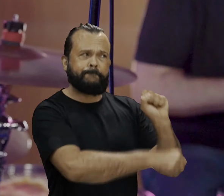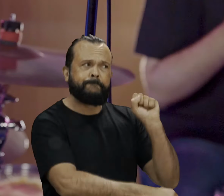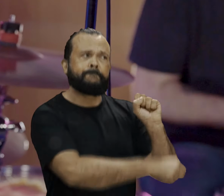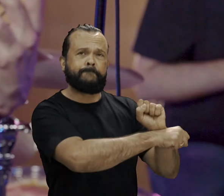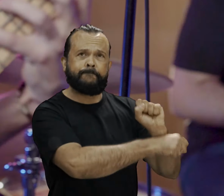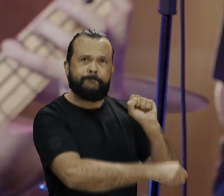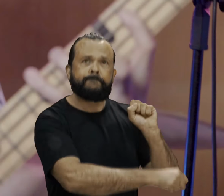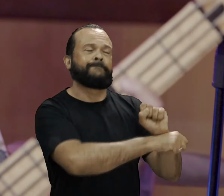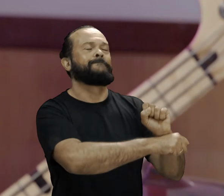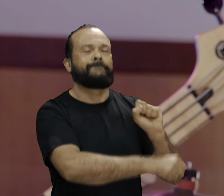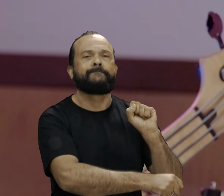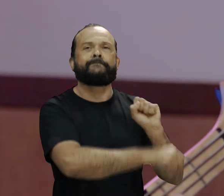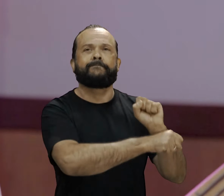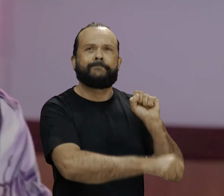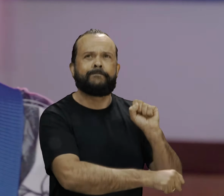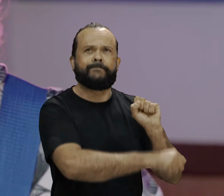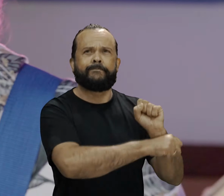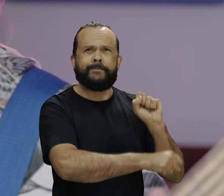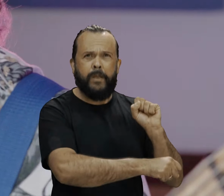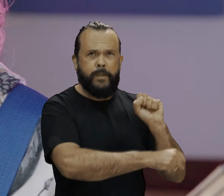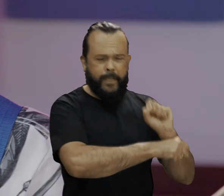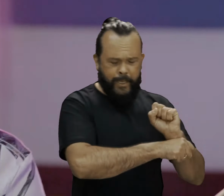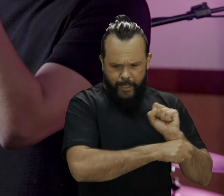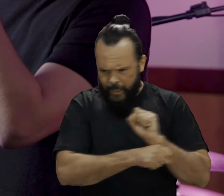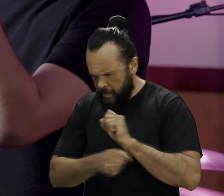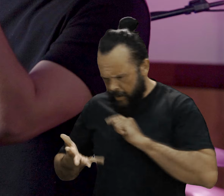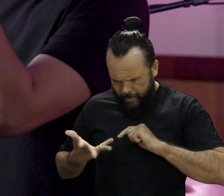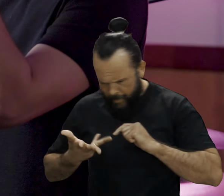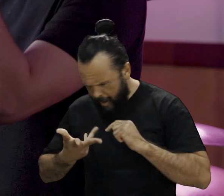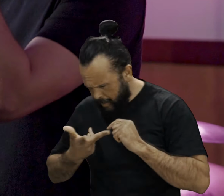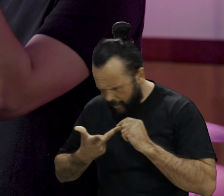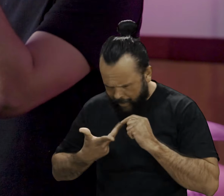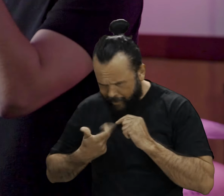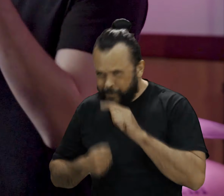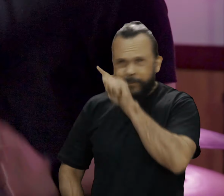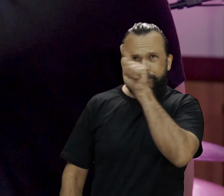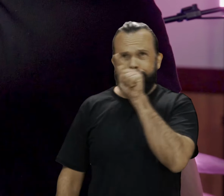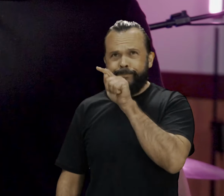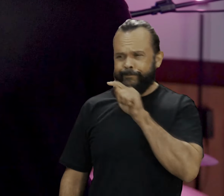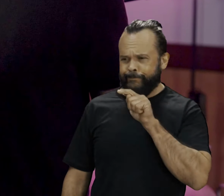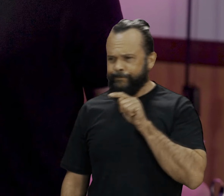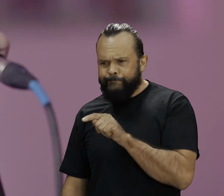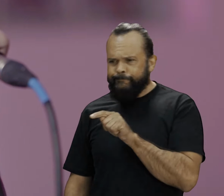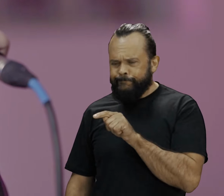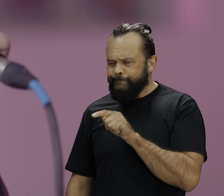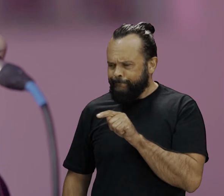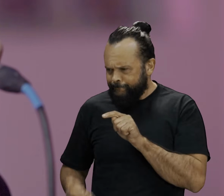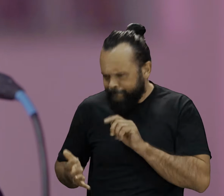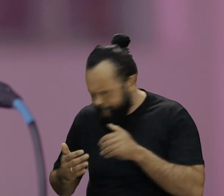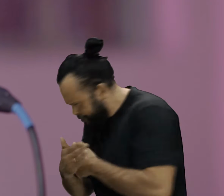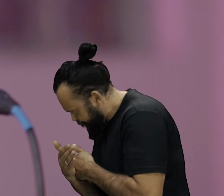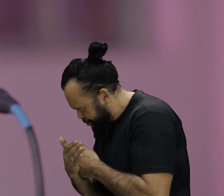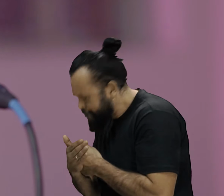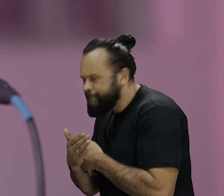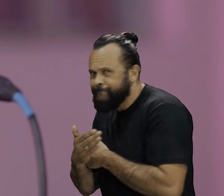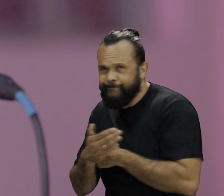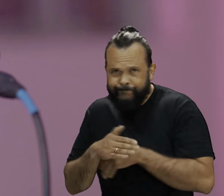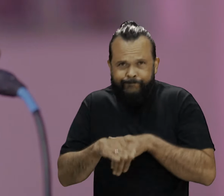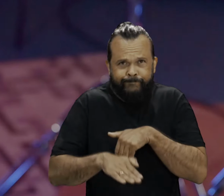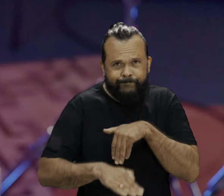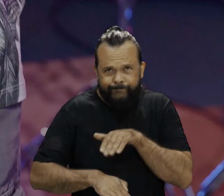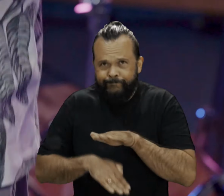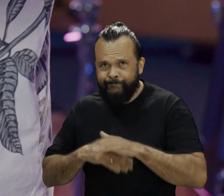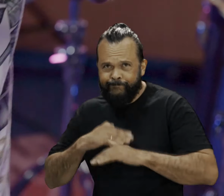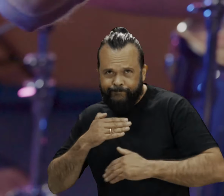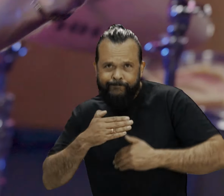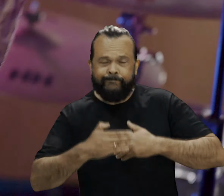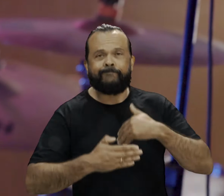I try to hide the uncertainties of each of my steps